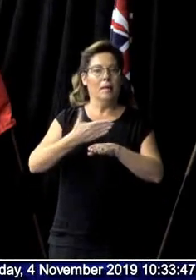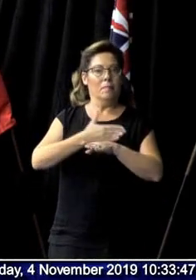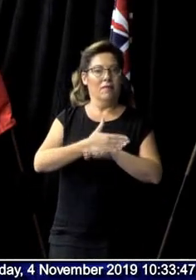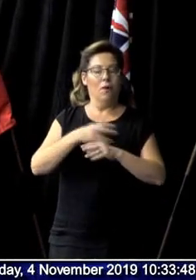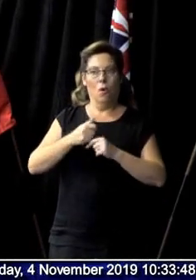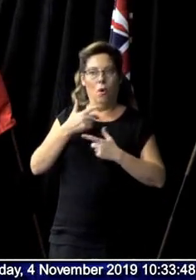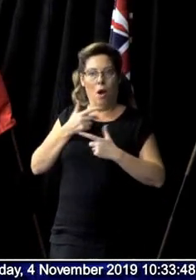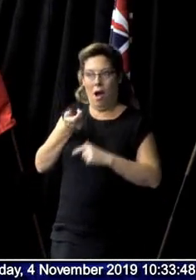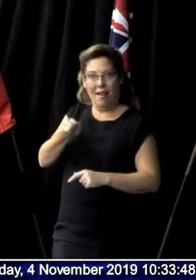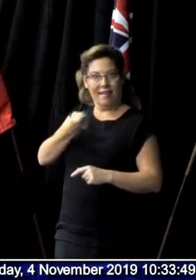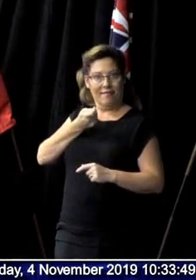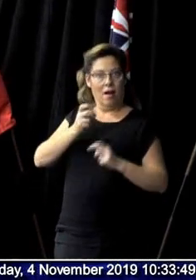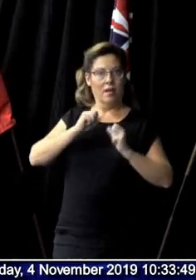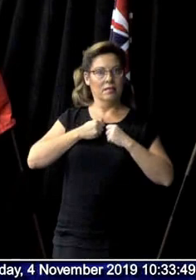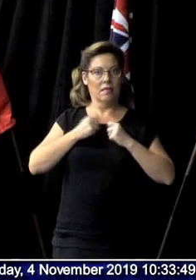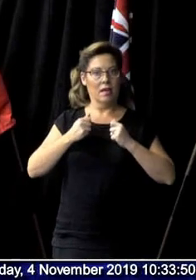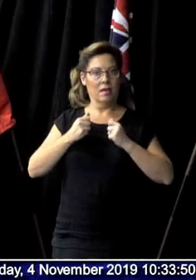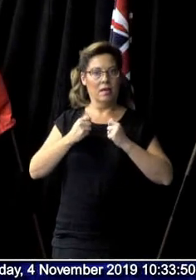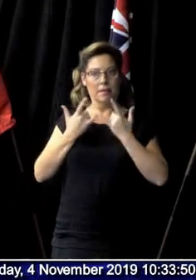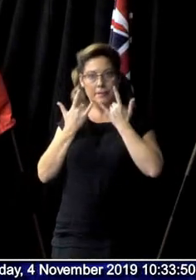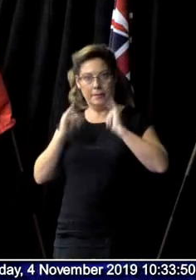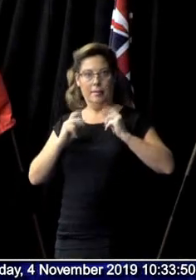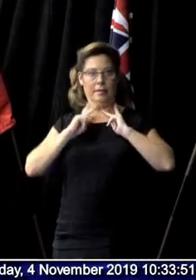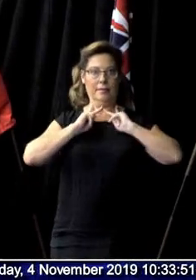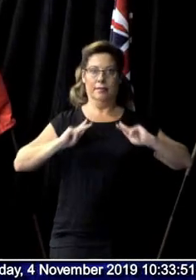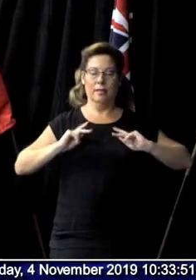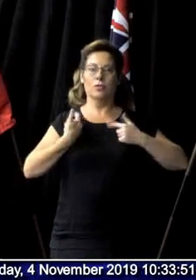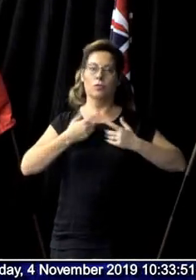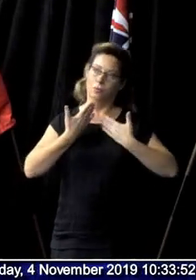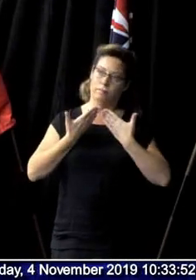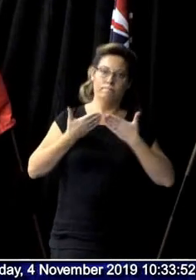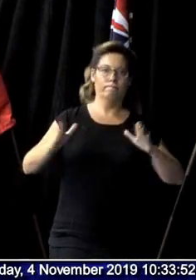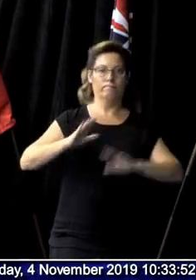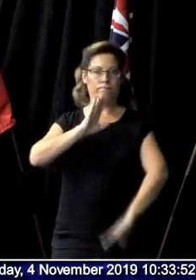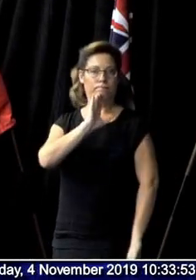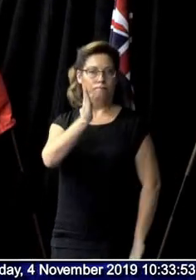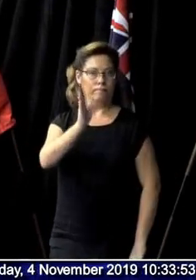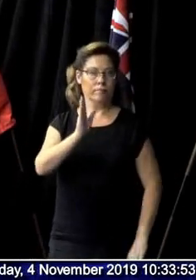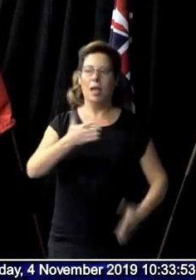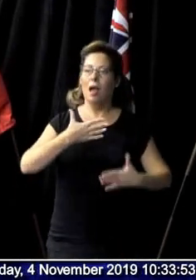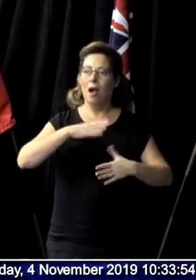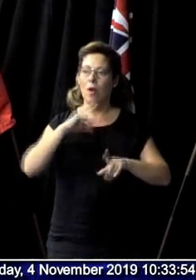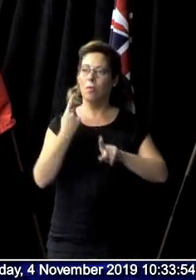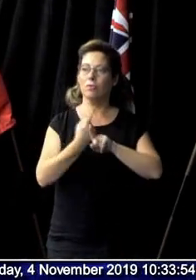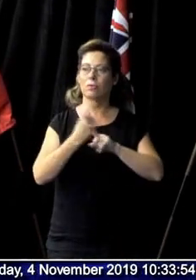the Royal Commission to make the opening remarks for this hearing I would like to make some observations myself.